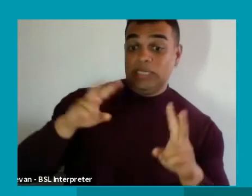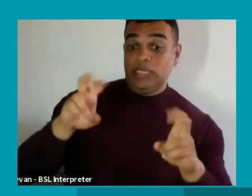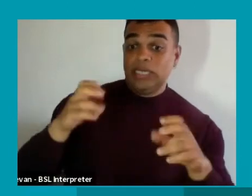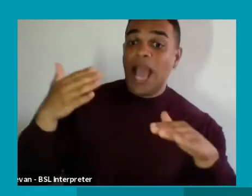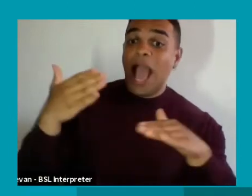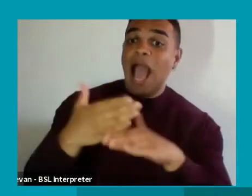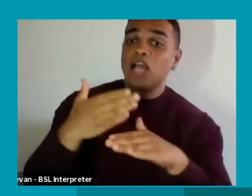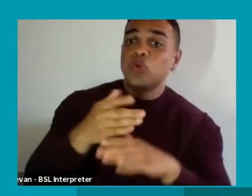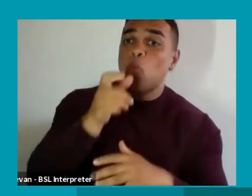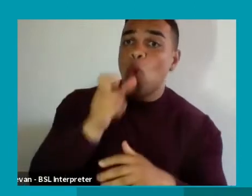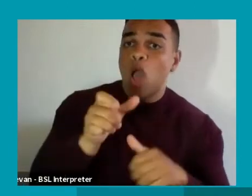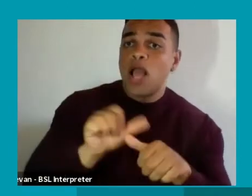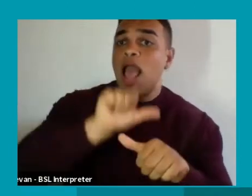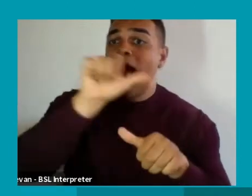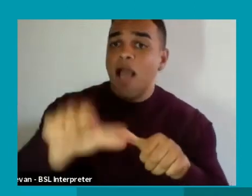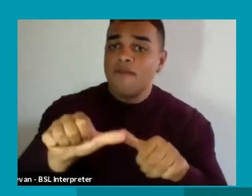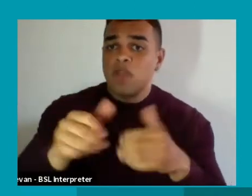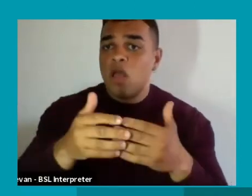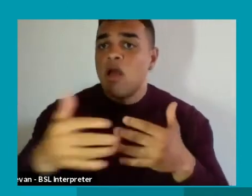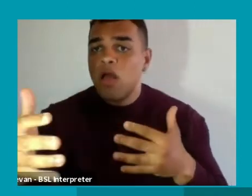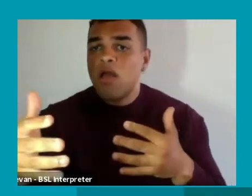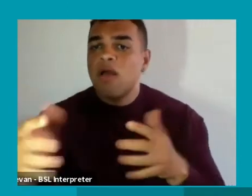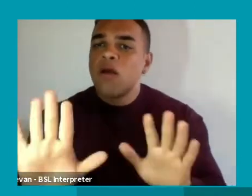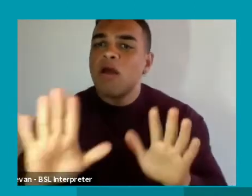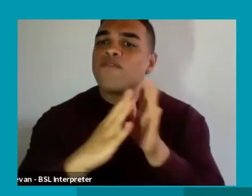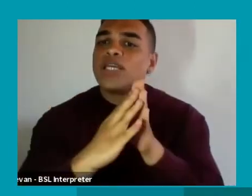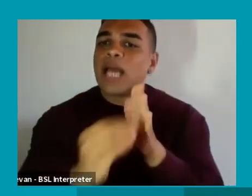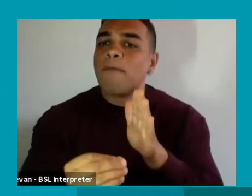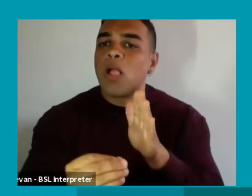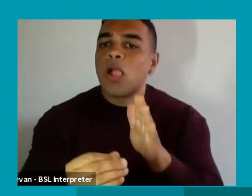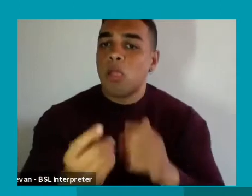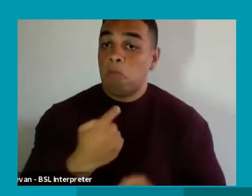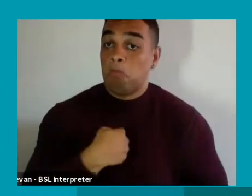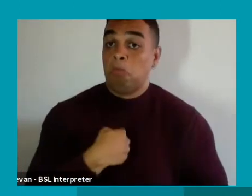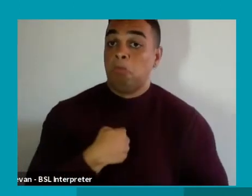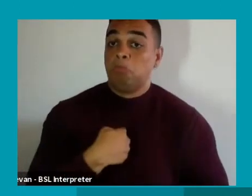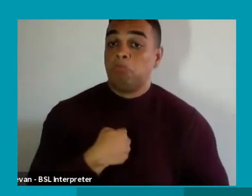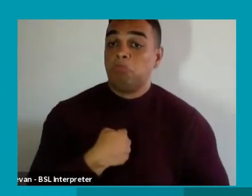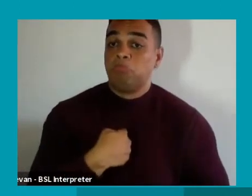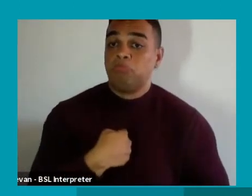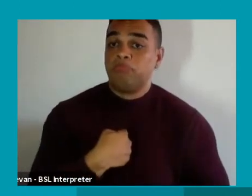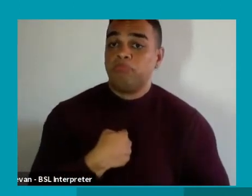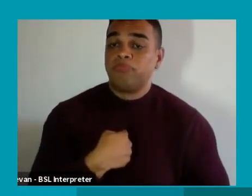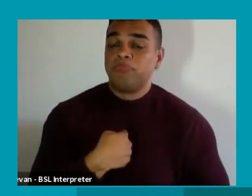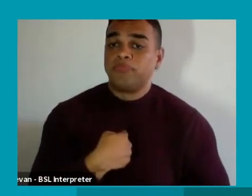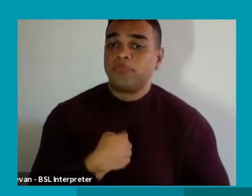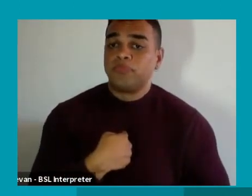So From my example from my work history is: I composed, that's my action word, our communication strategy,